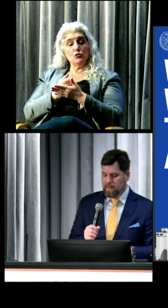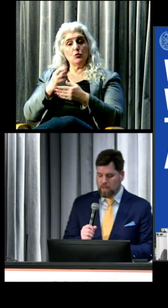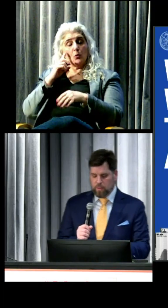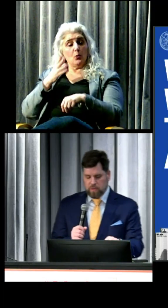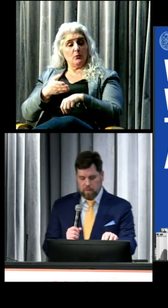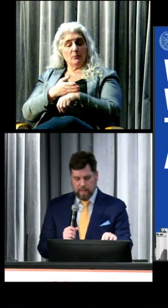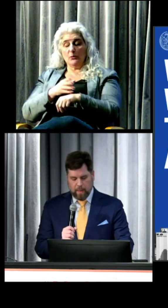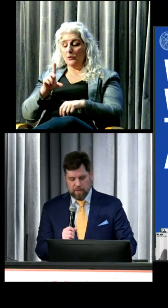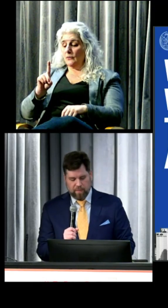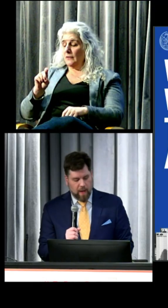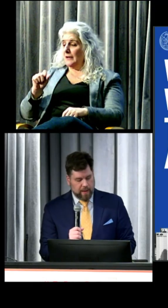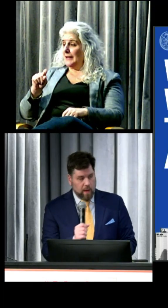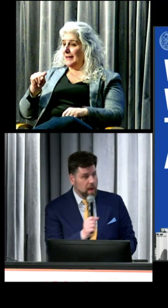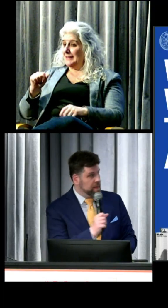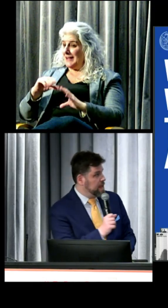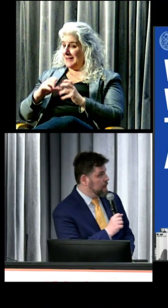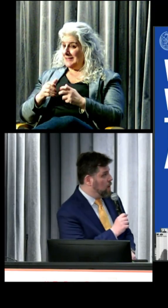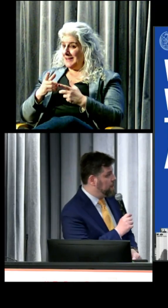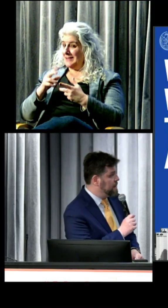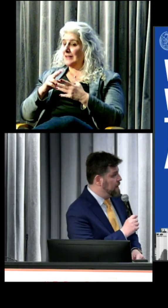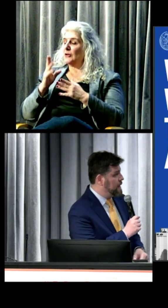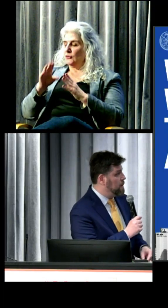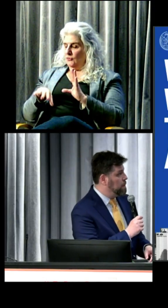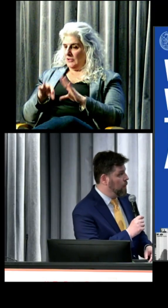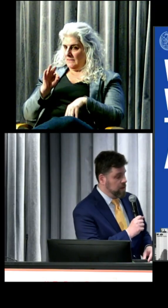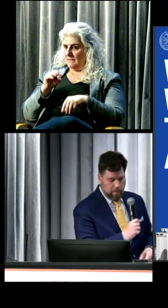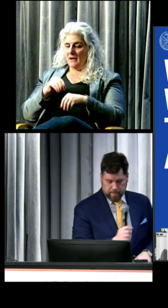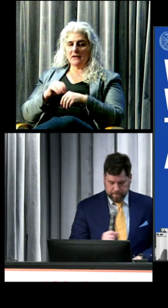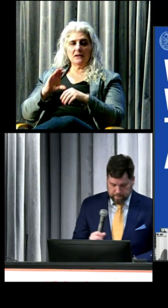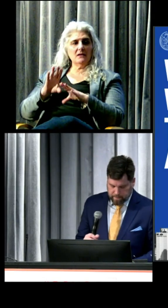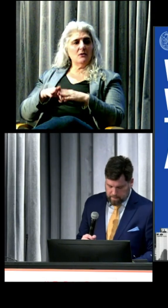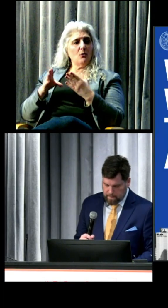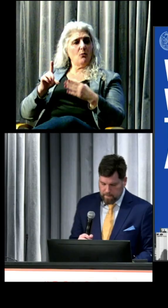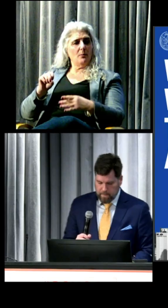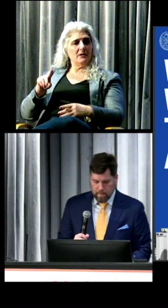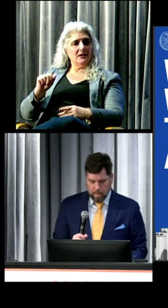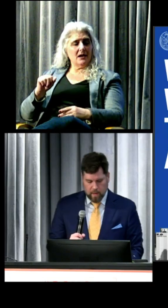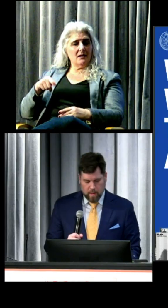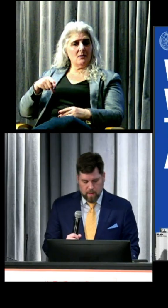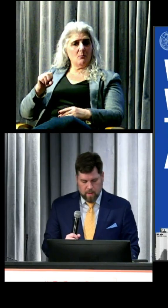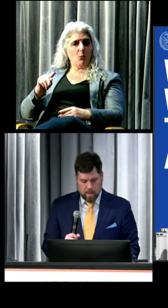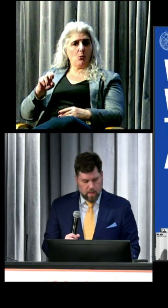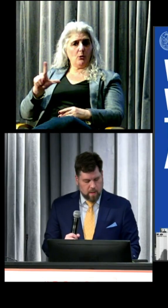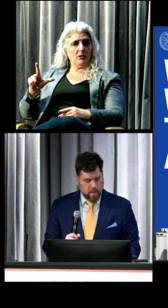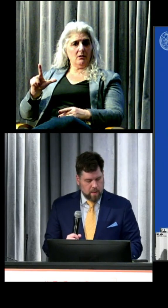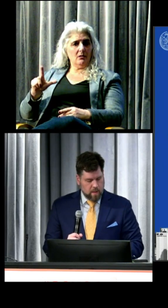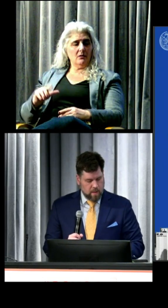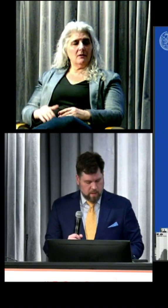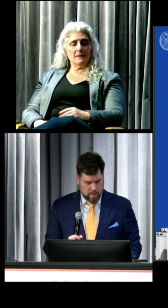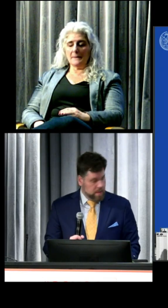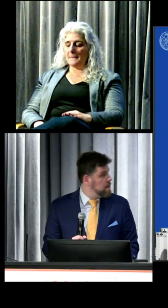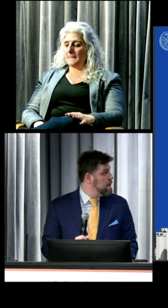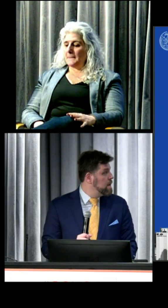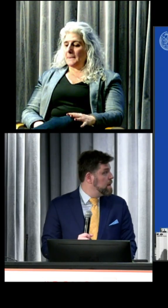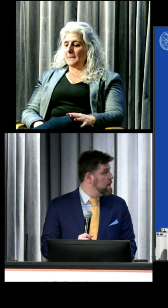So we have been working together along with a bunch of other colleagues on a exhibit piece that